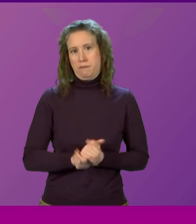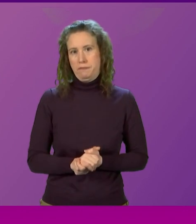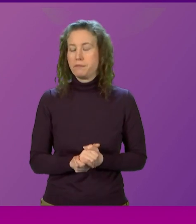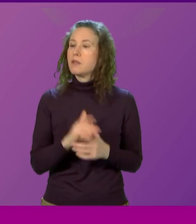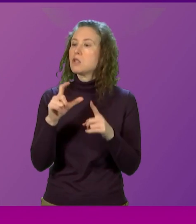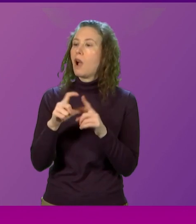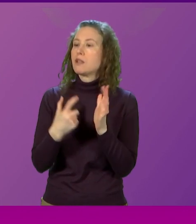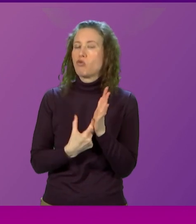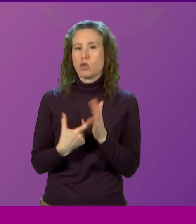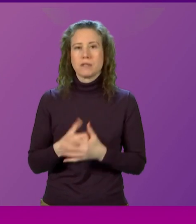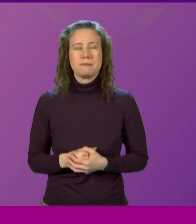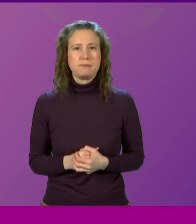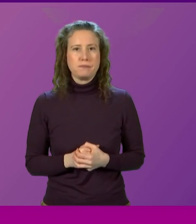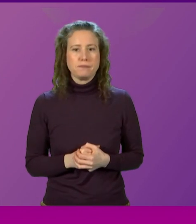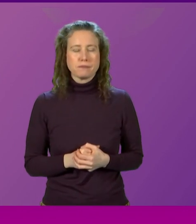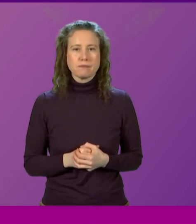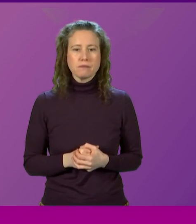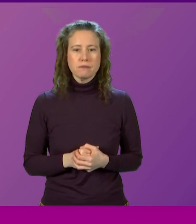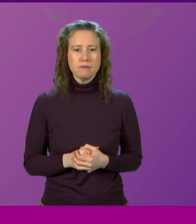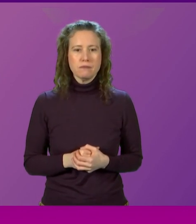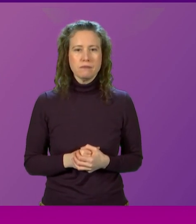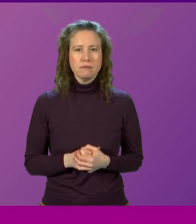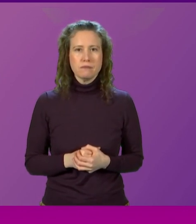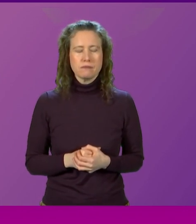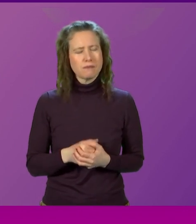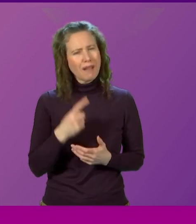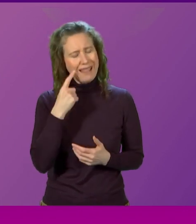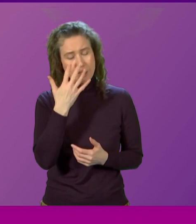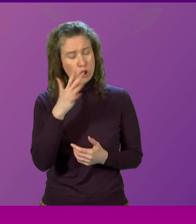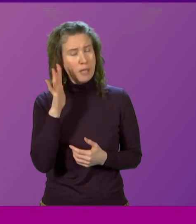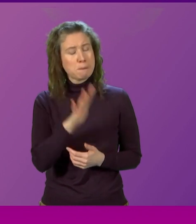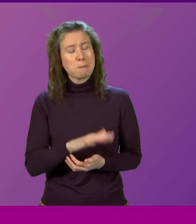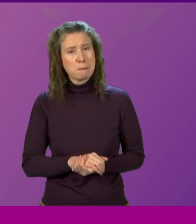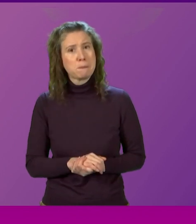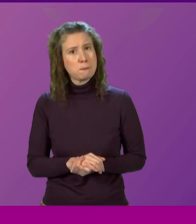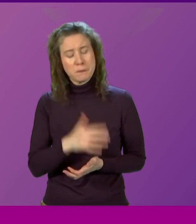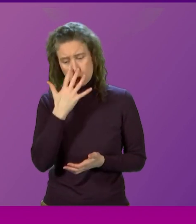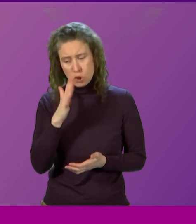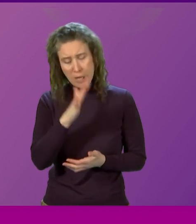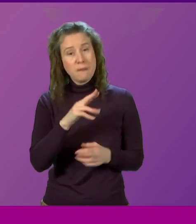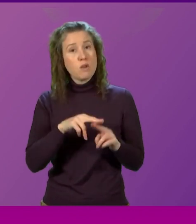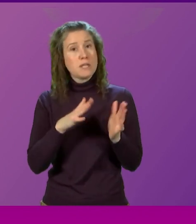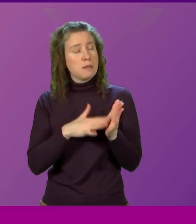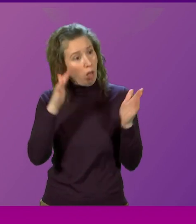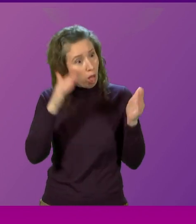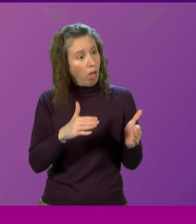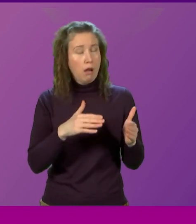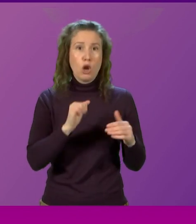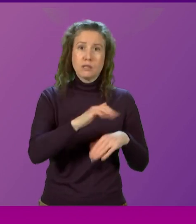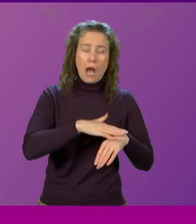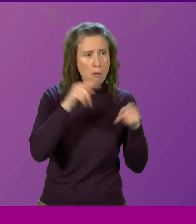It is shameful that the First Minister dedicates more of her time on attacking the NHS in other